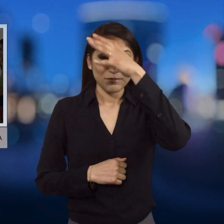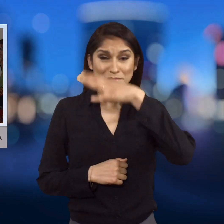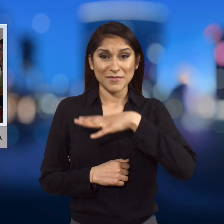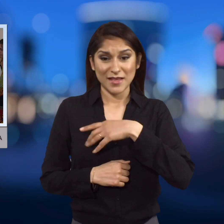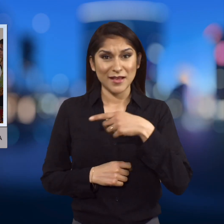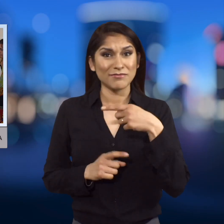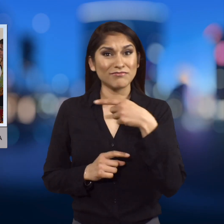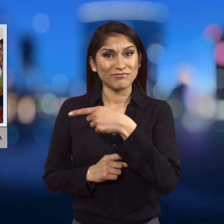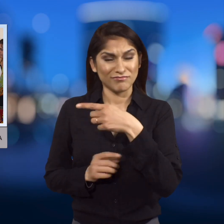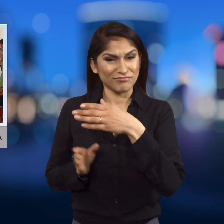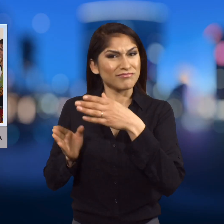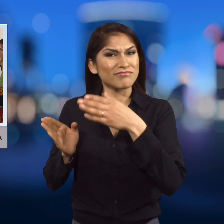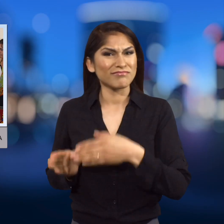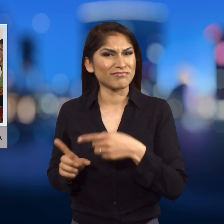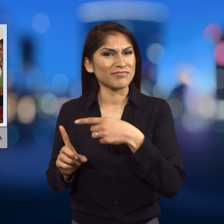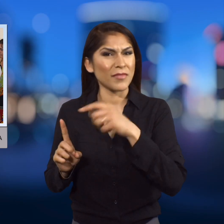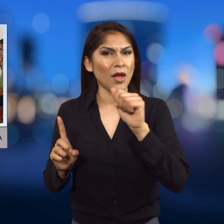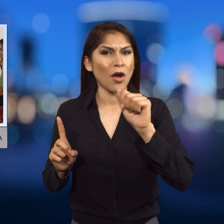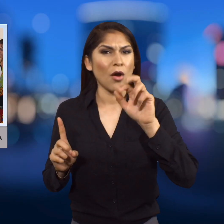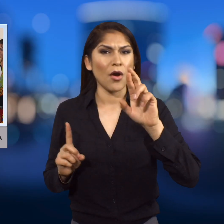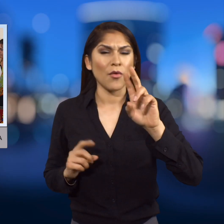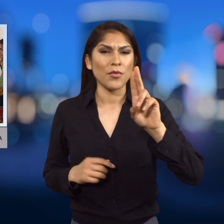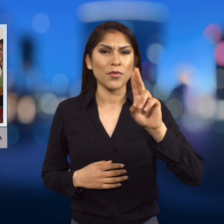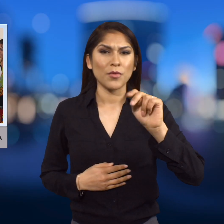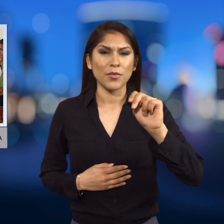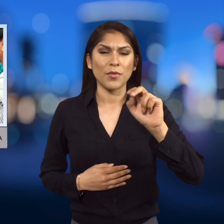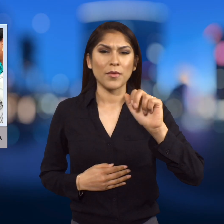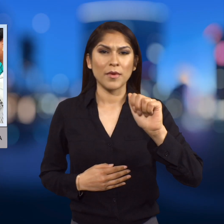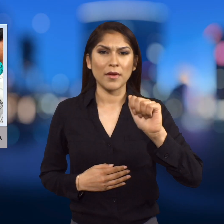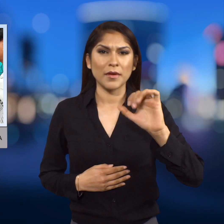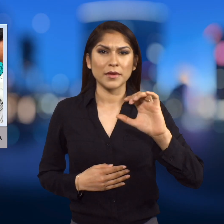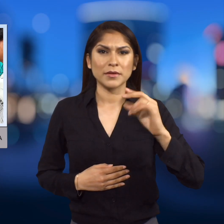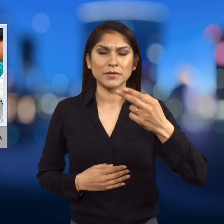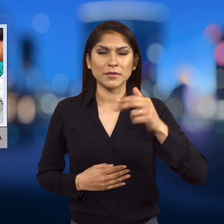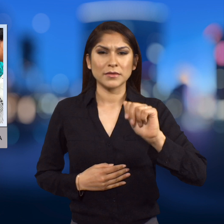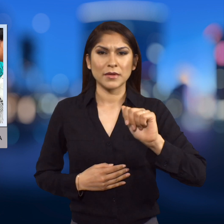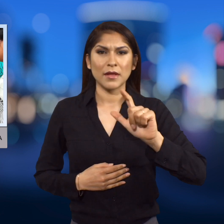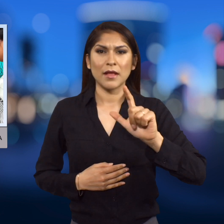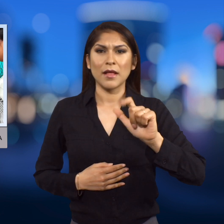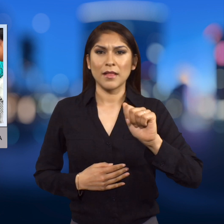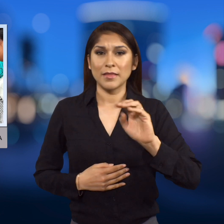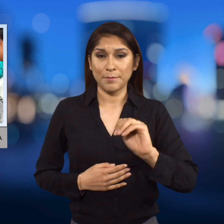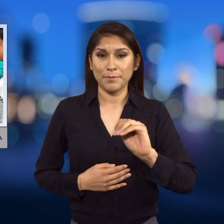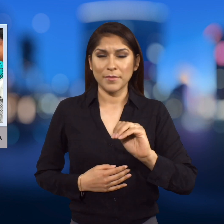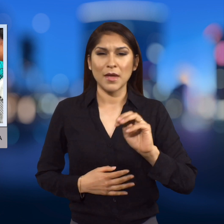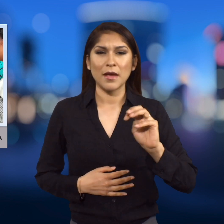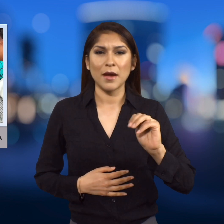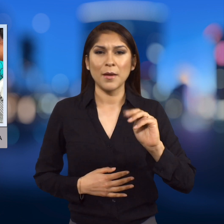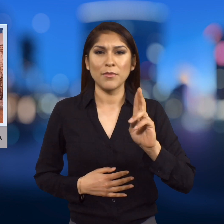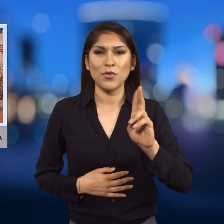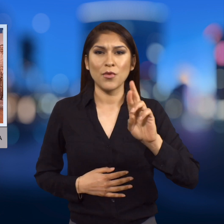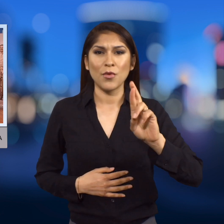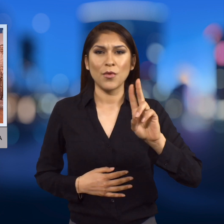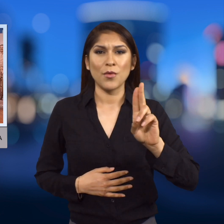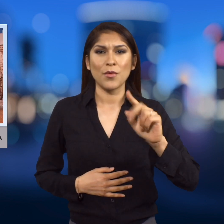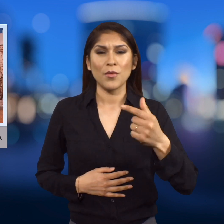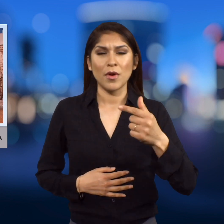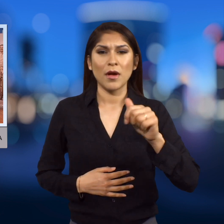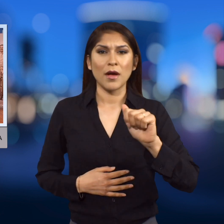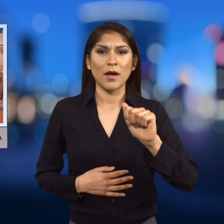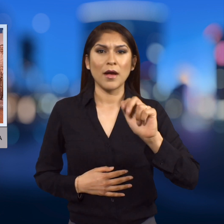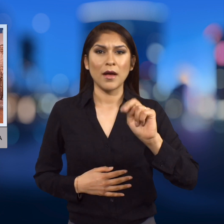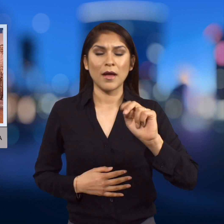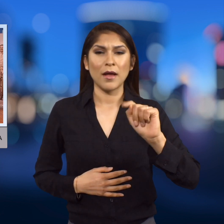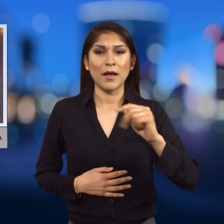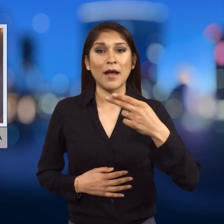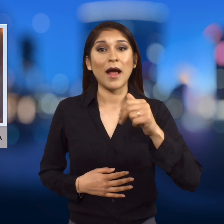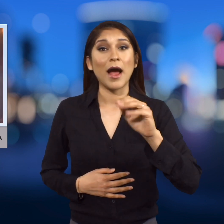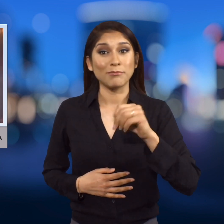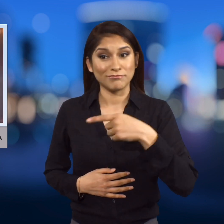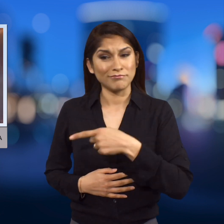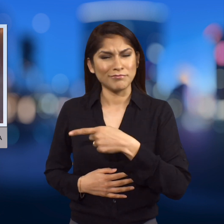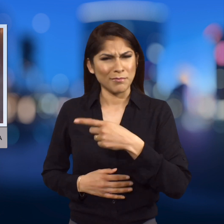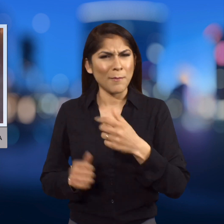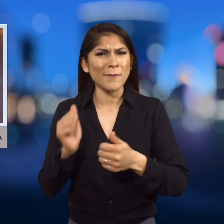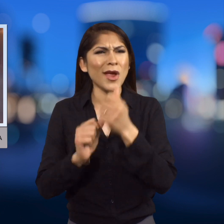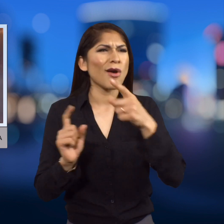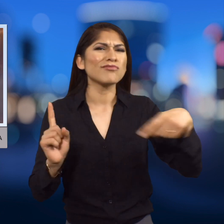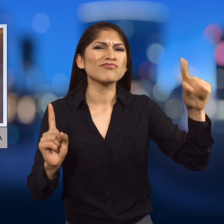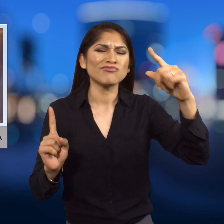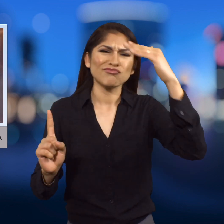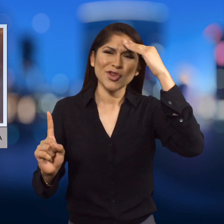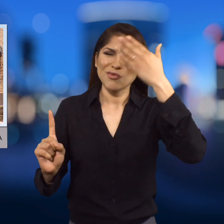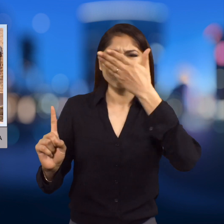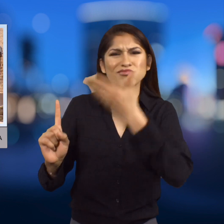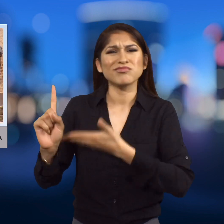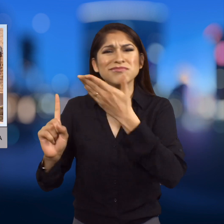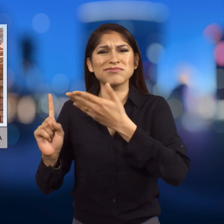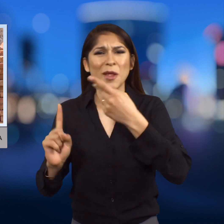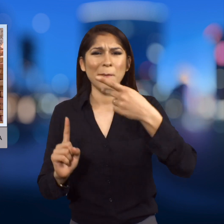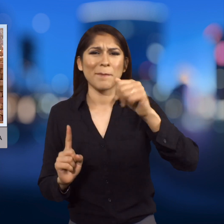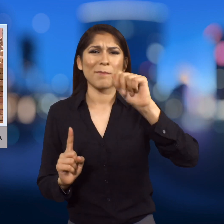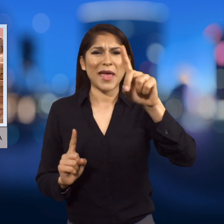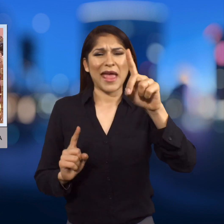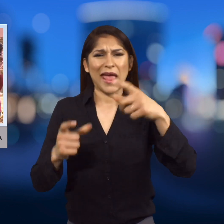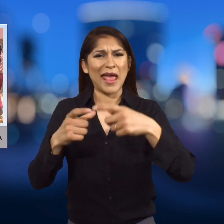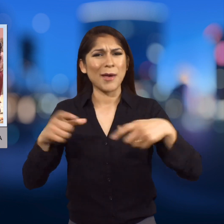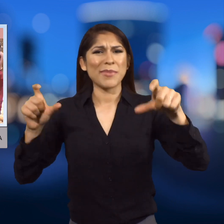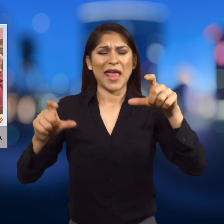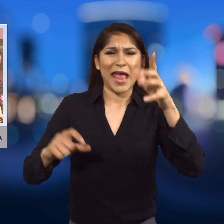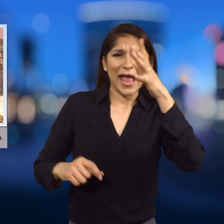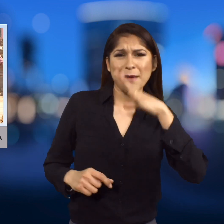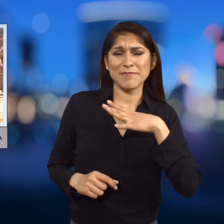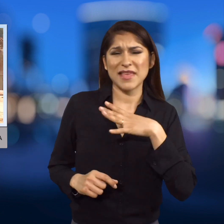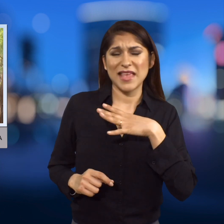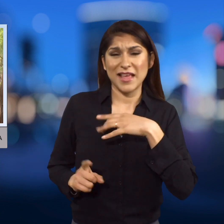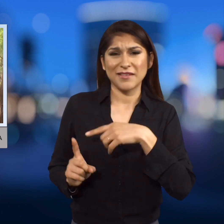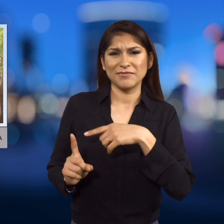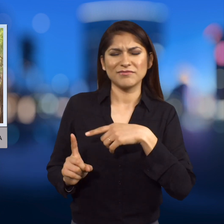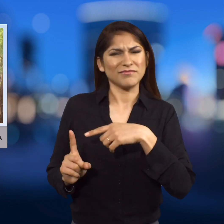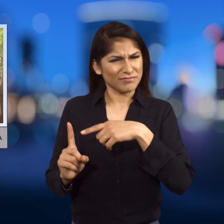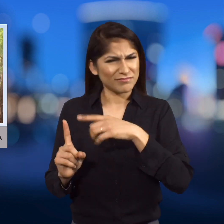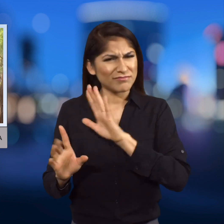Arunachalam Murugantham is known as "Pad Man."